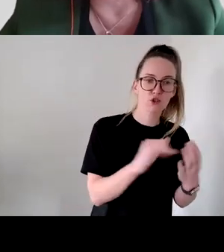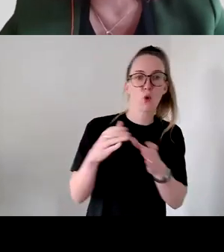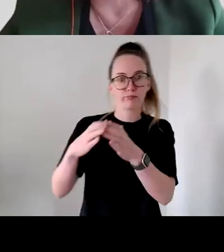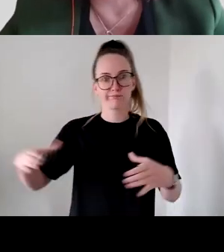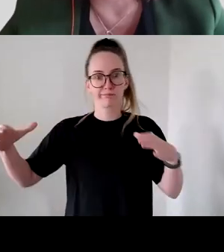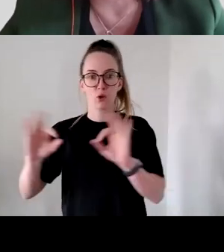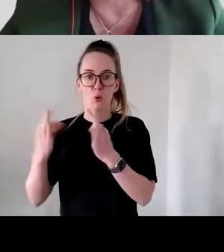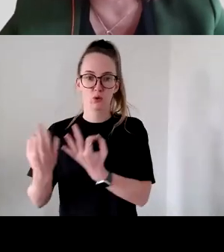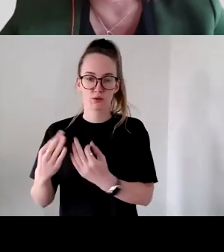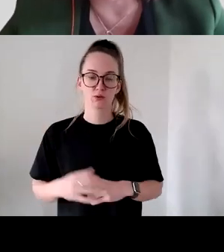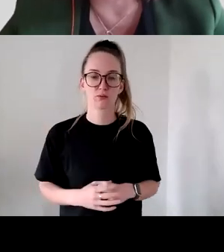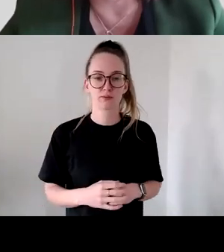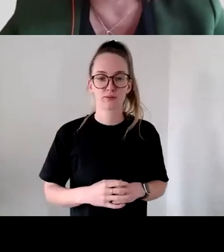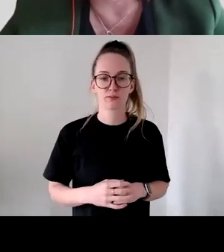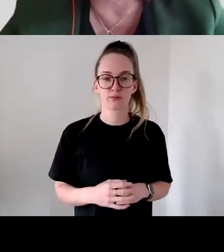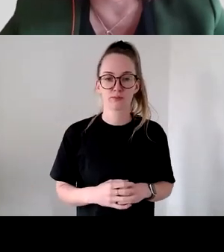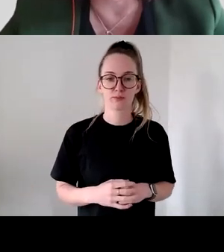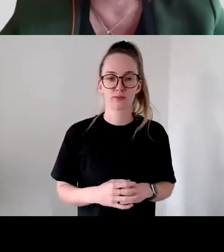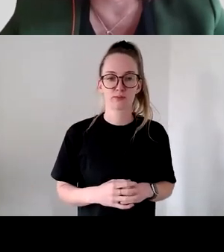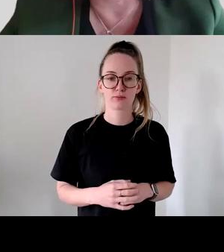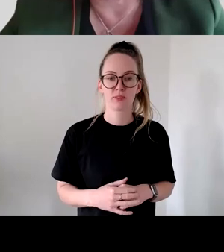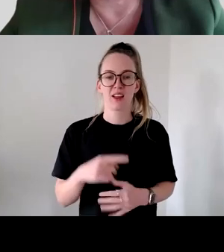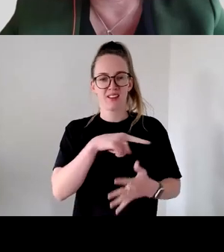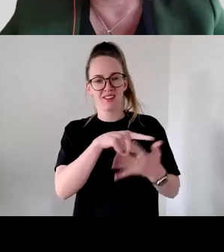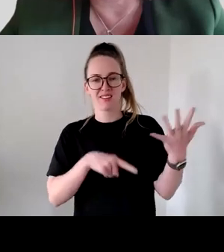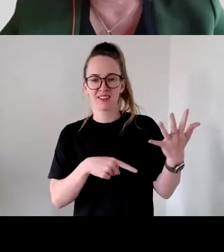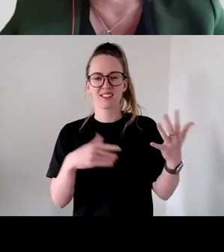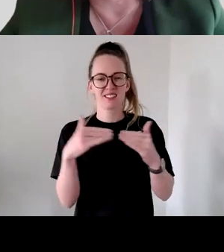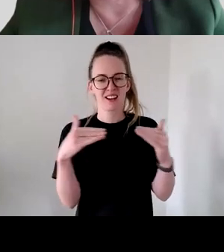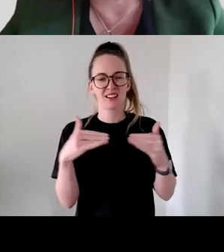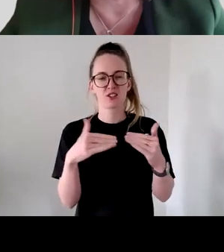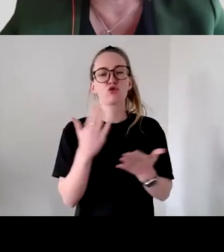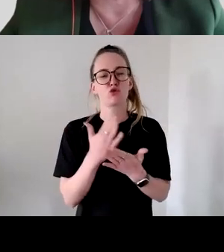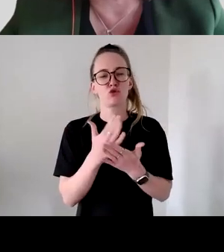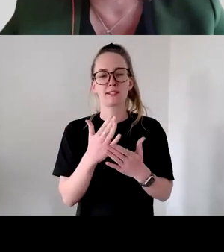these Respect at Work standards represent key components of a holistic framework to ensure,